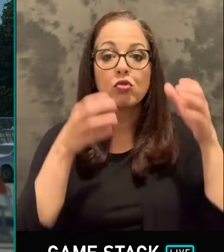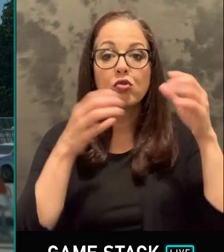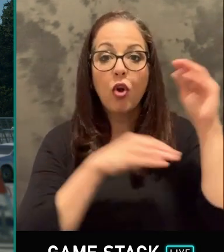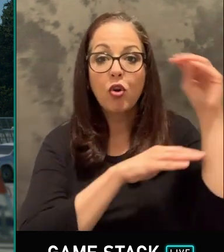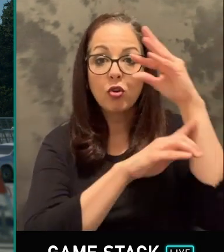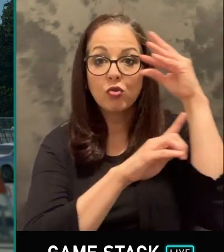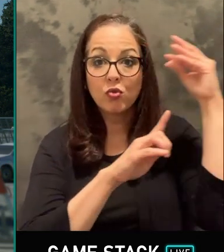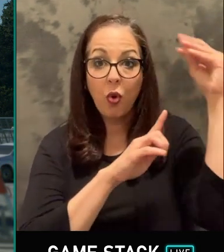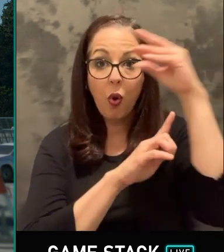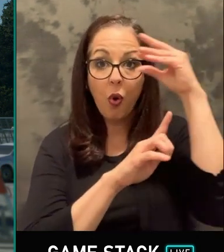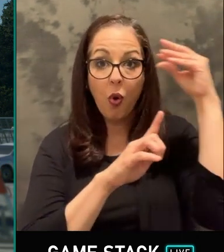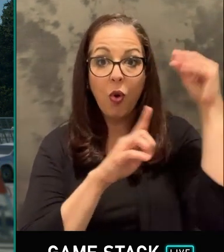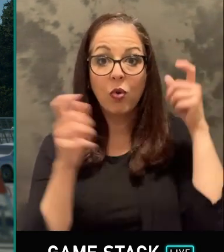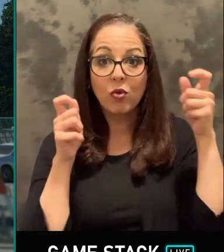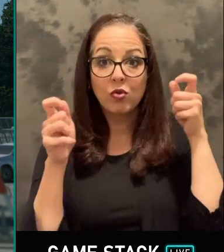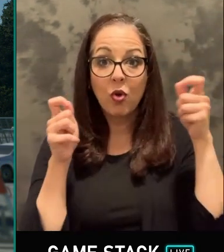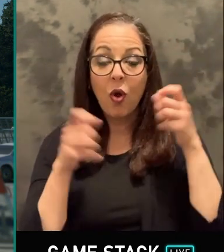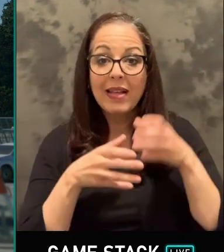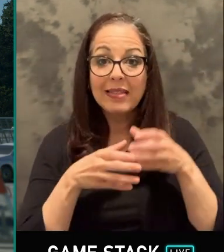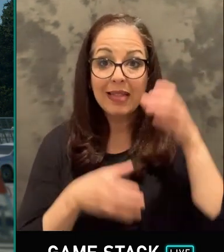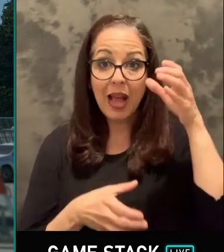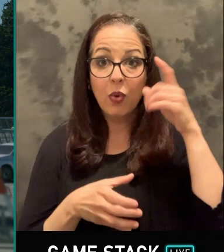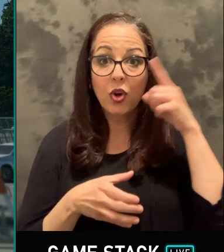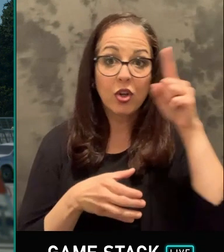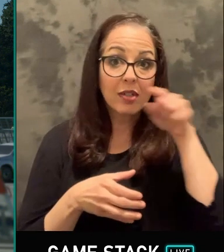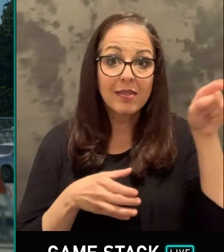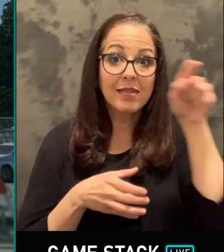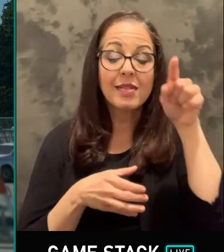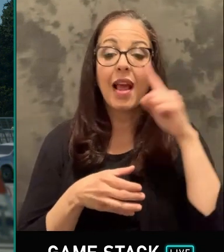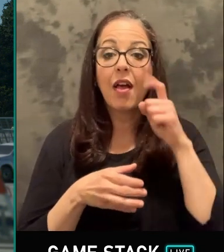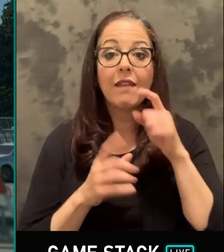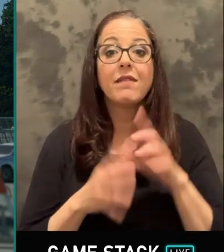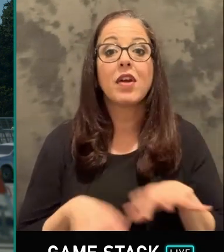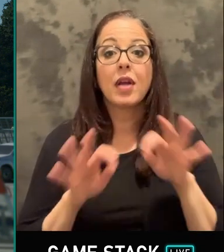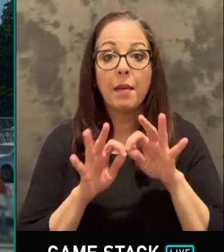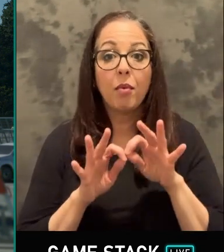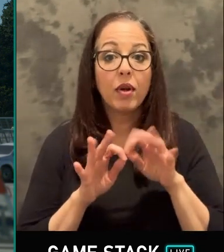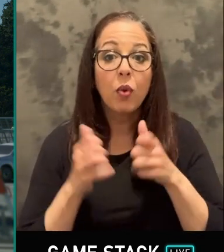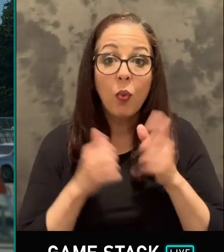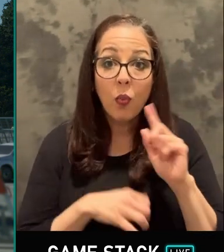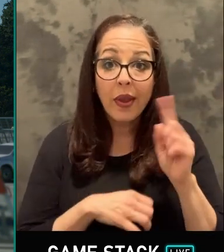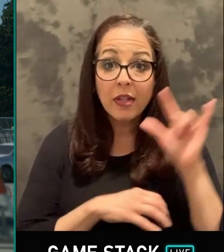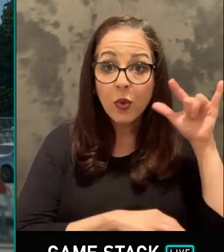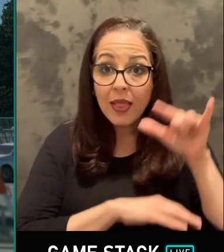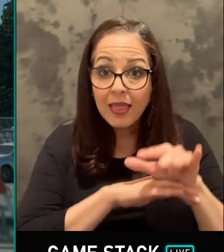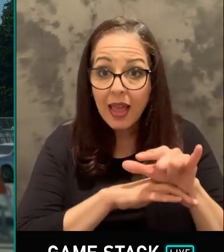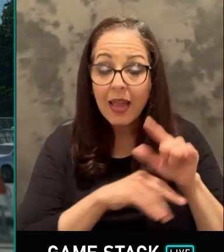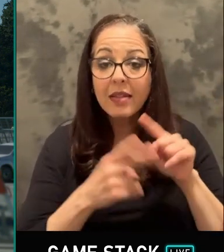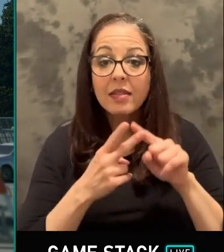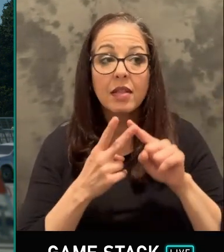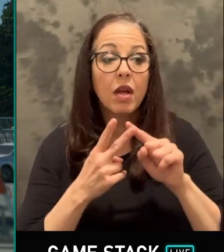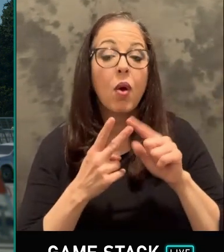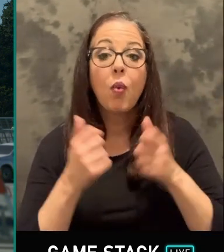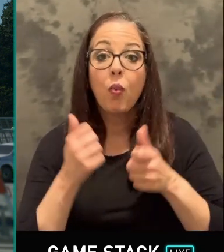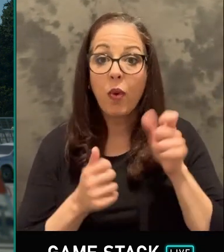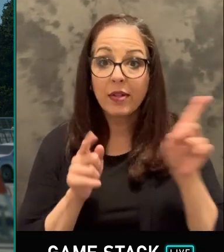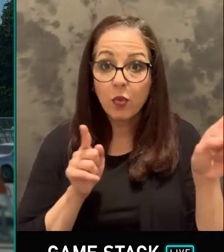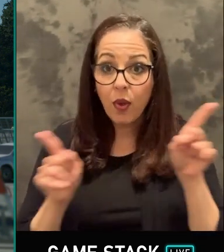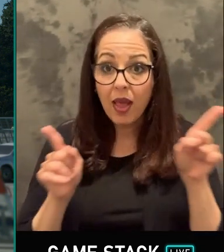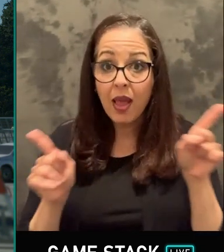Are you able to learn on which runway do you land, what's the weather and so on. It's a huge part of the flight experience and it's